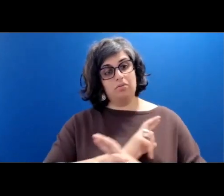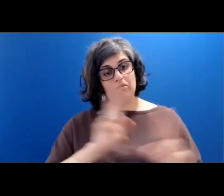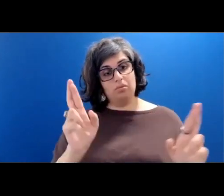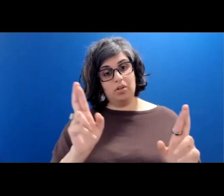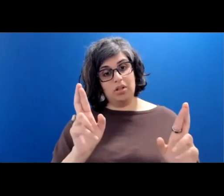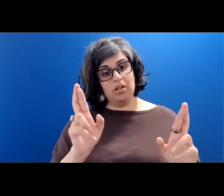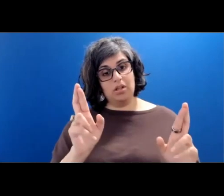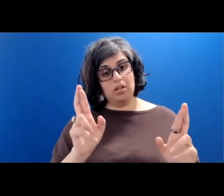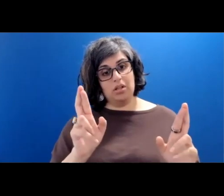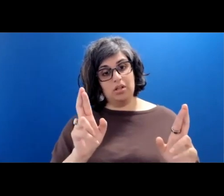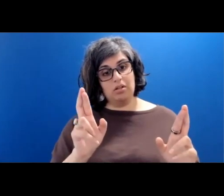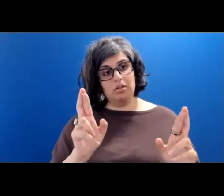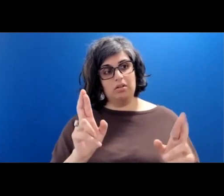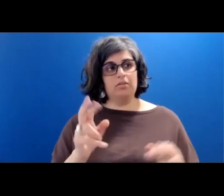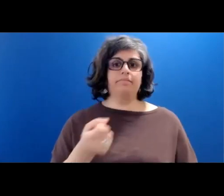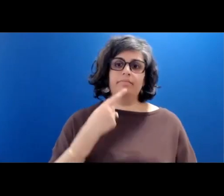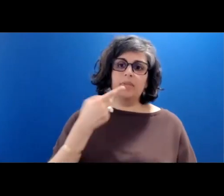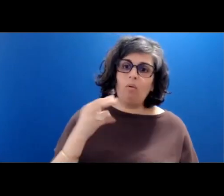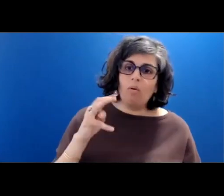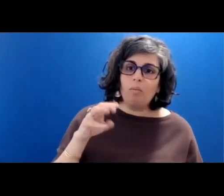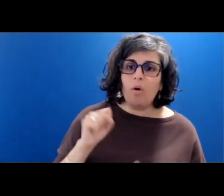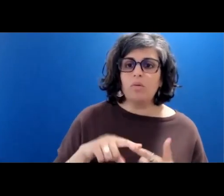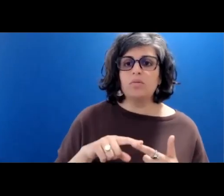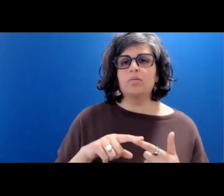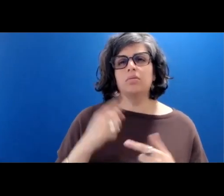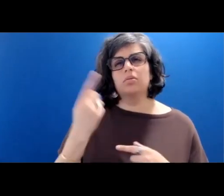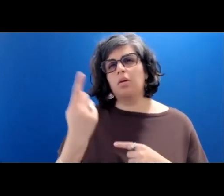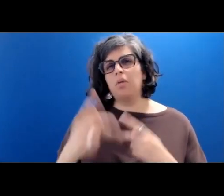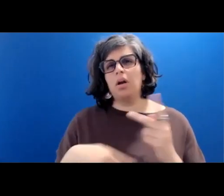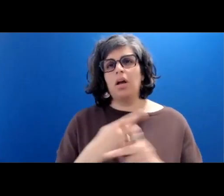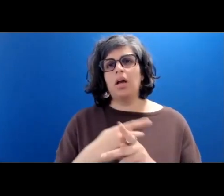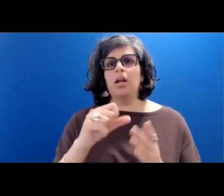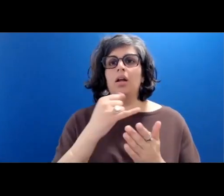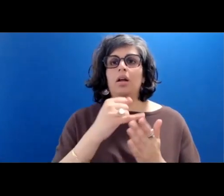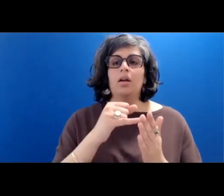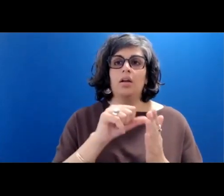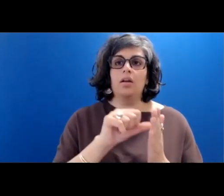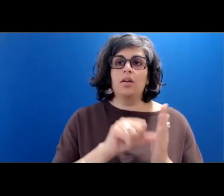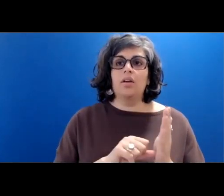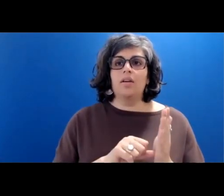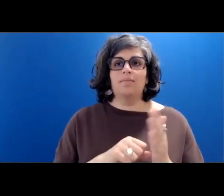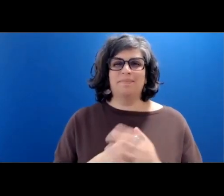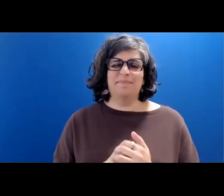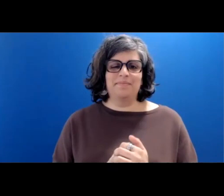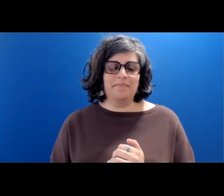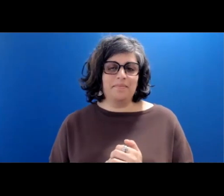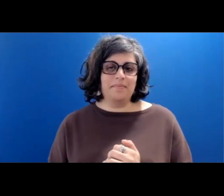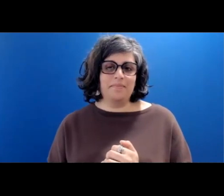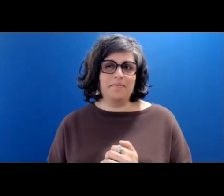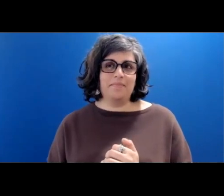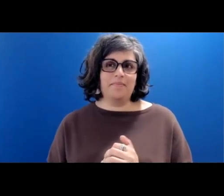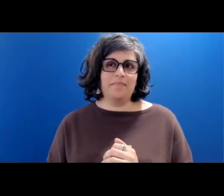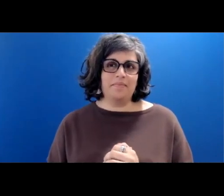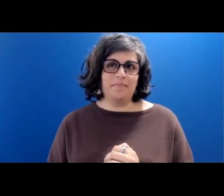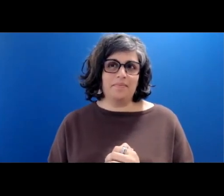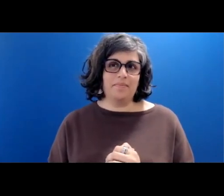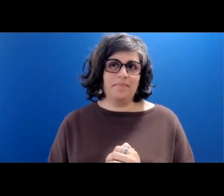or any kind of medical intervention, a lot of medical professionals would require